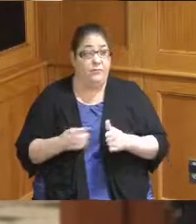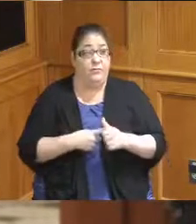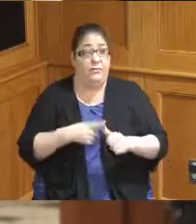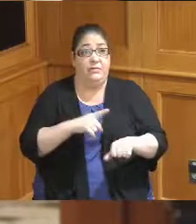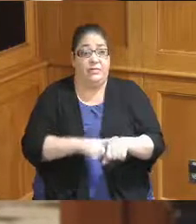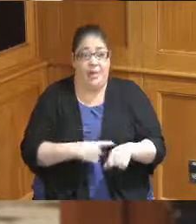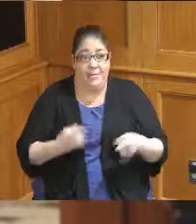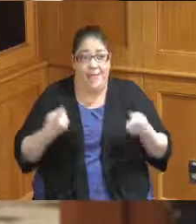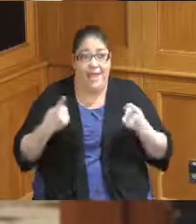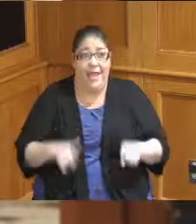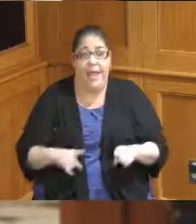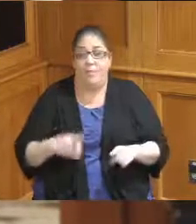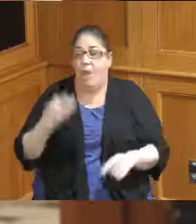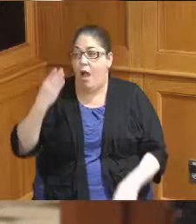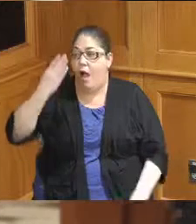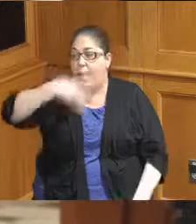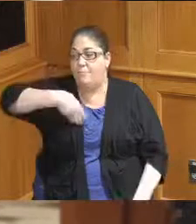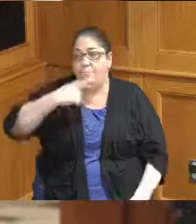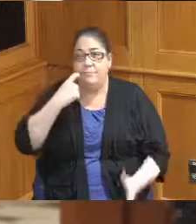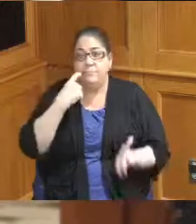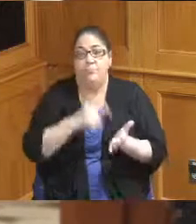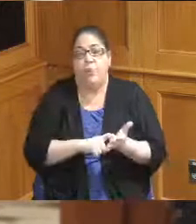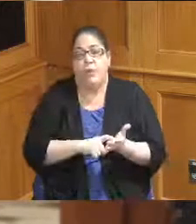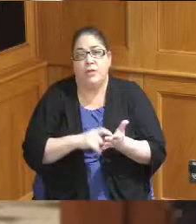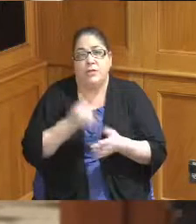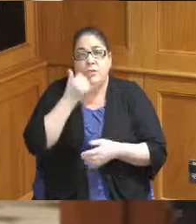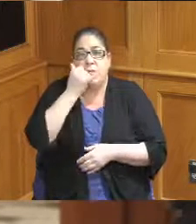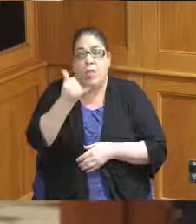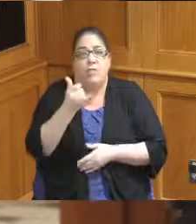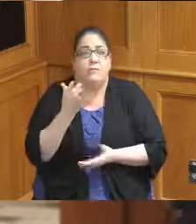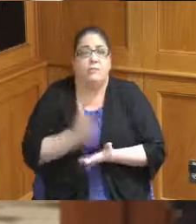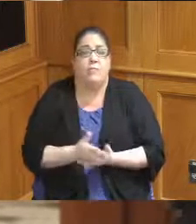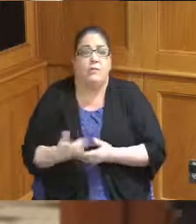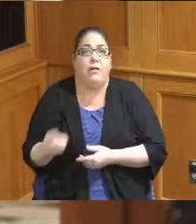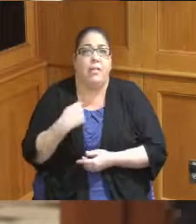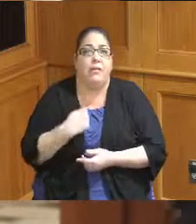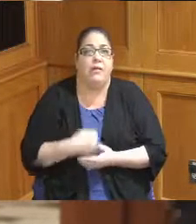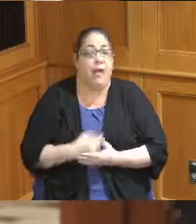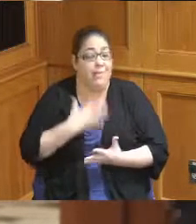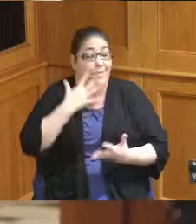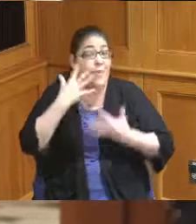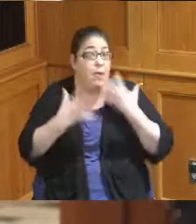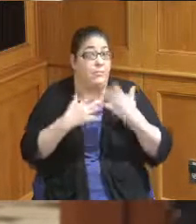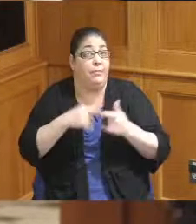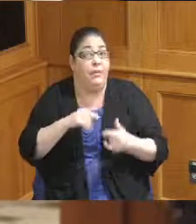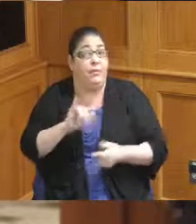went unrecognized and that's really the the key that that I'm embarrassed about and that I can